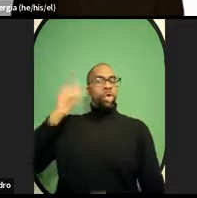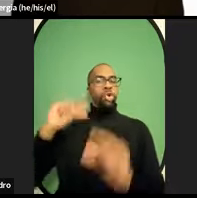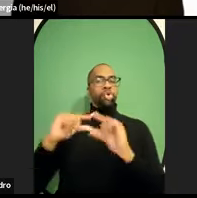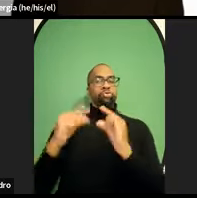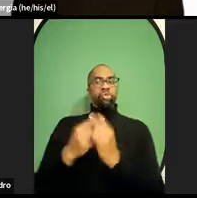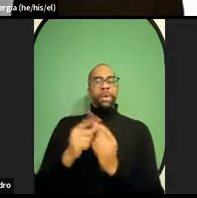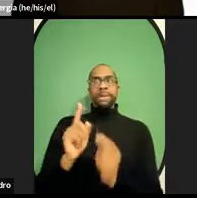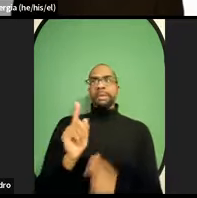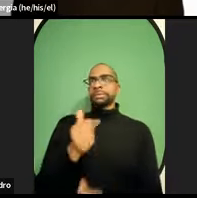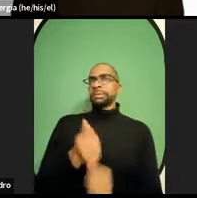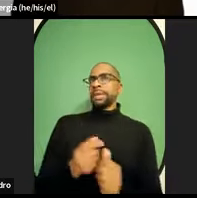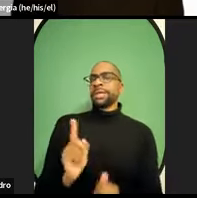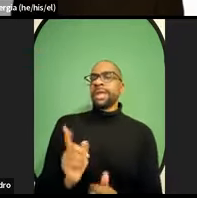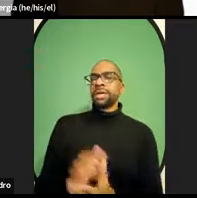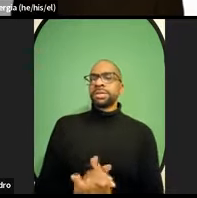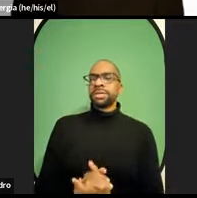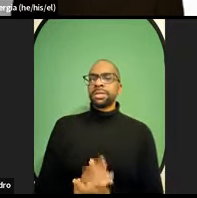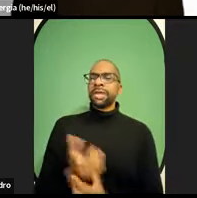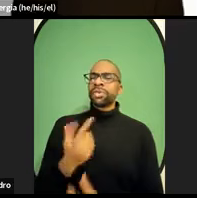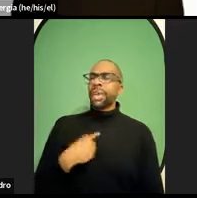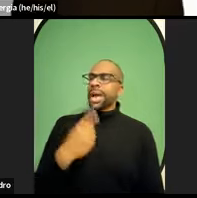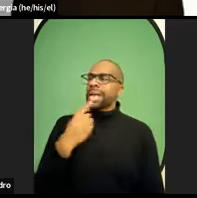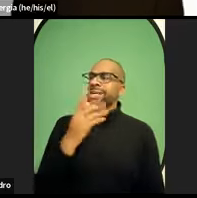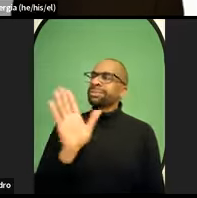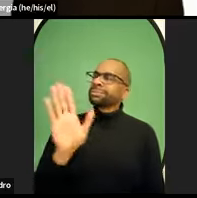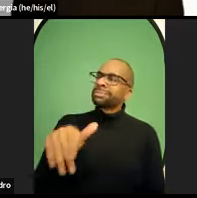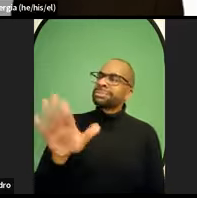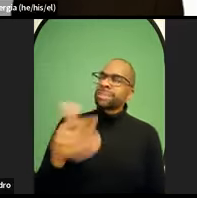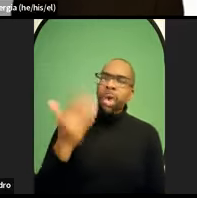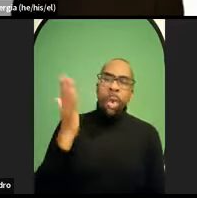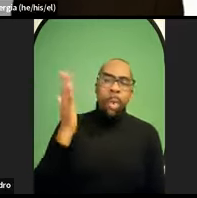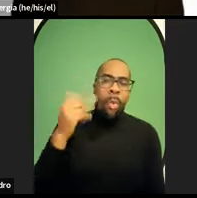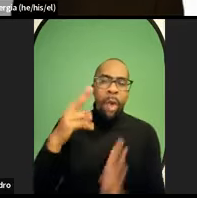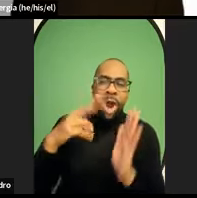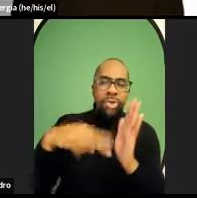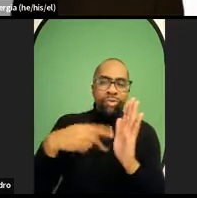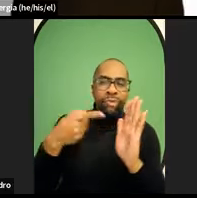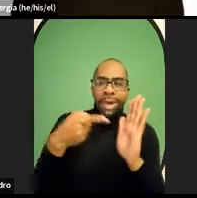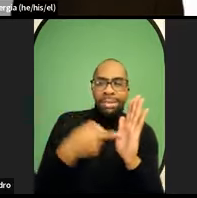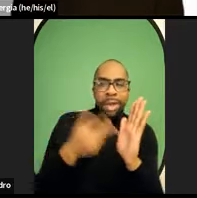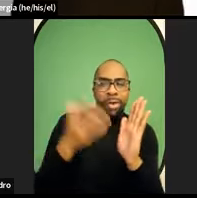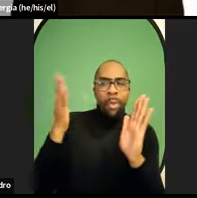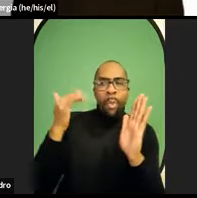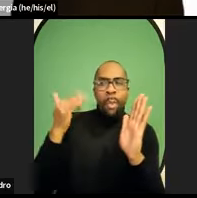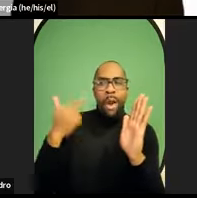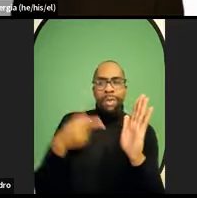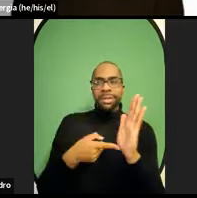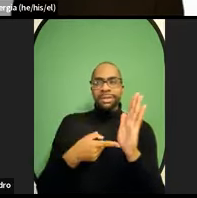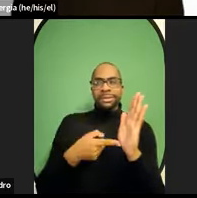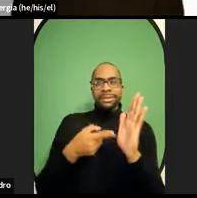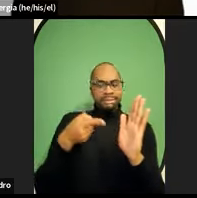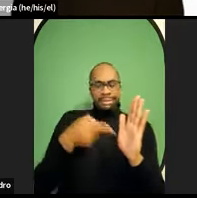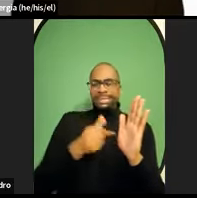, you know political group something you know political group something else. then Then I say why were you. reading reading this where you really the reading this where you really